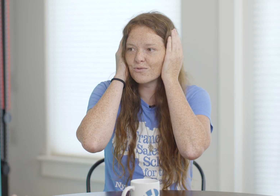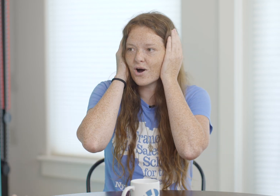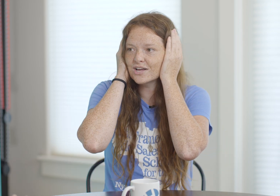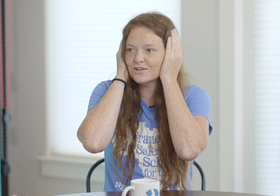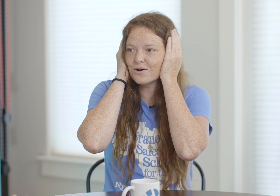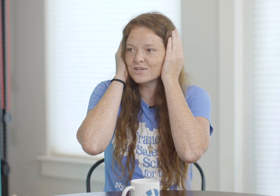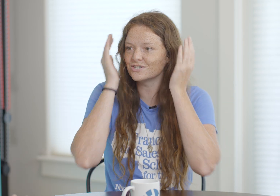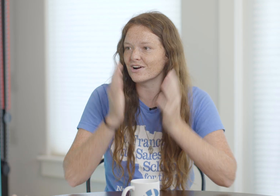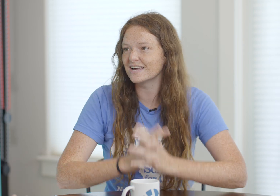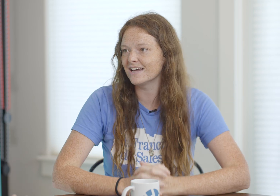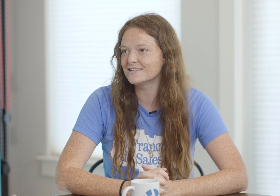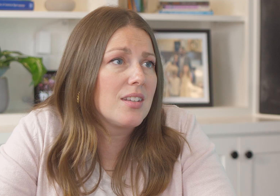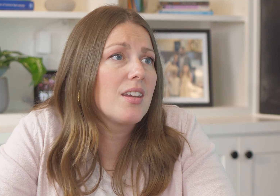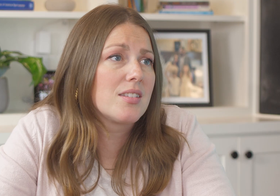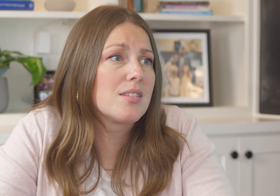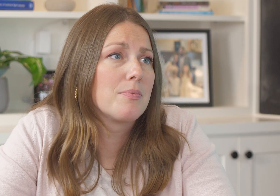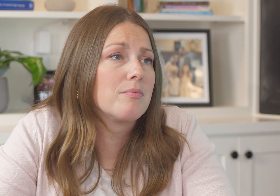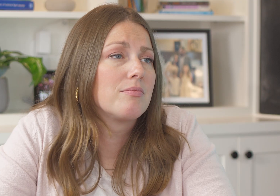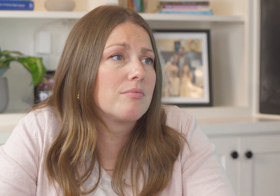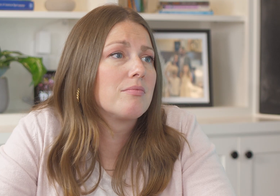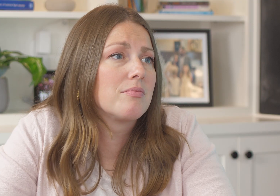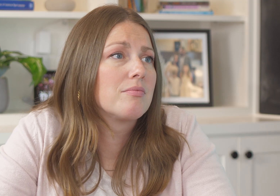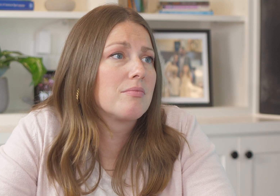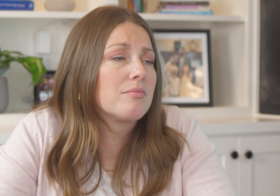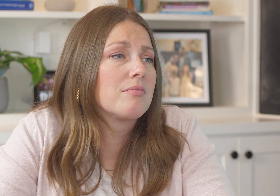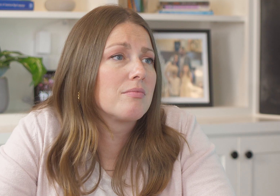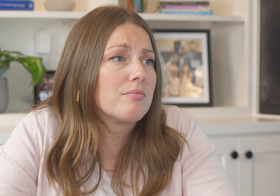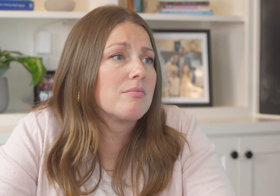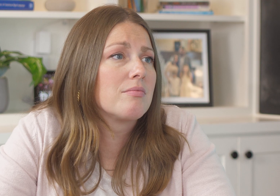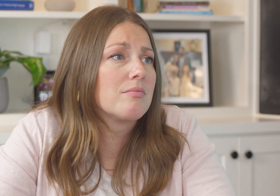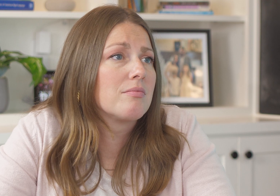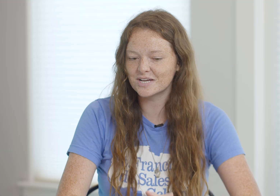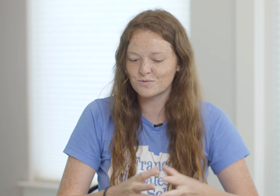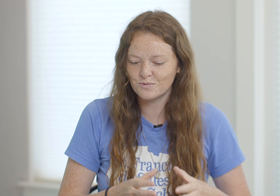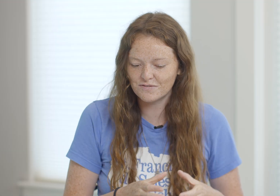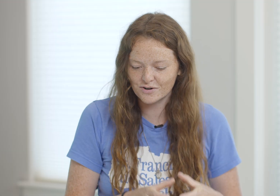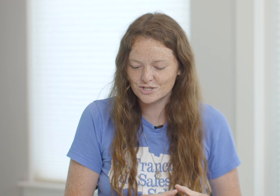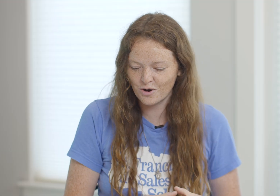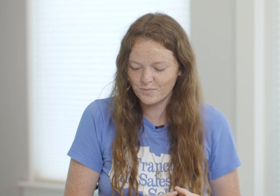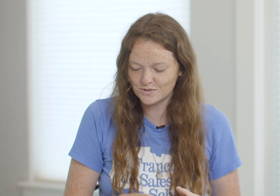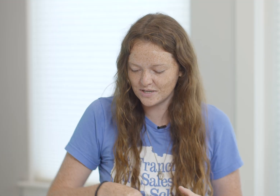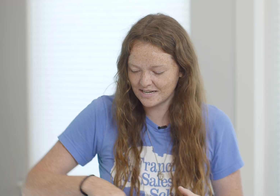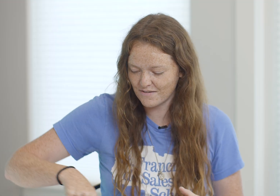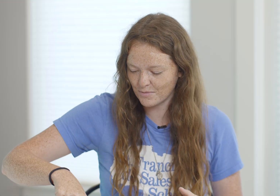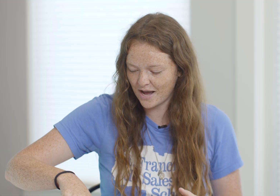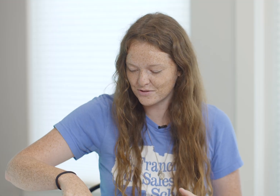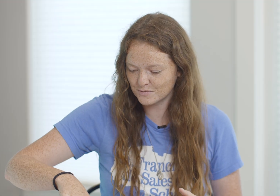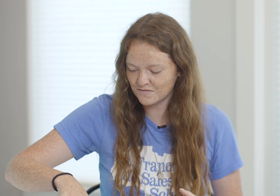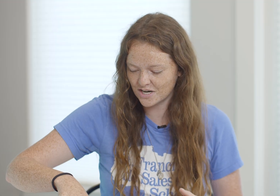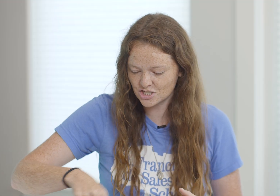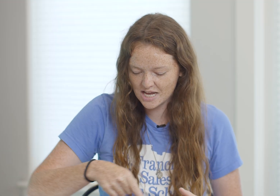walking alone in the dark at nighttime and our students have told us now because when we first opened, we didn't have our bathrooms finished